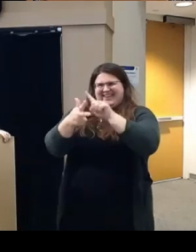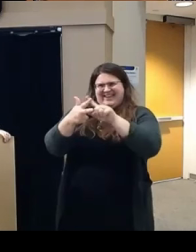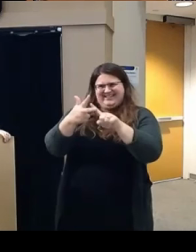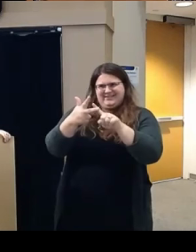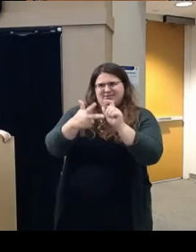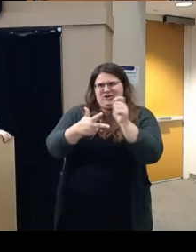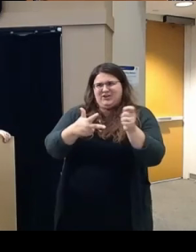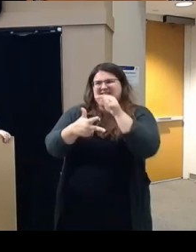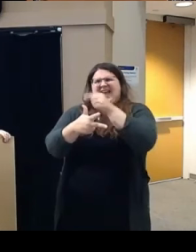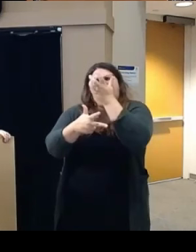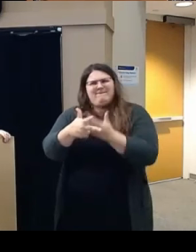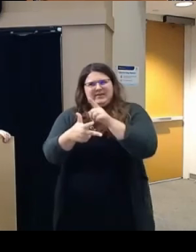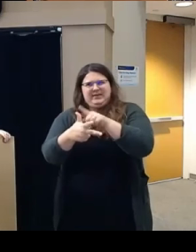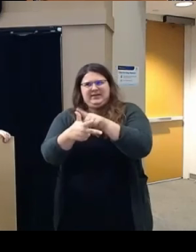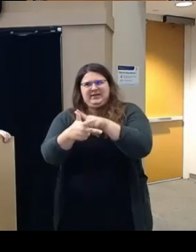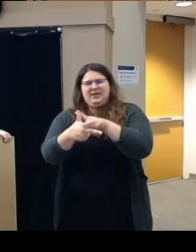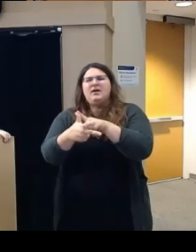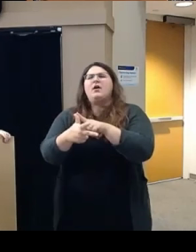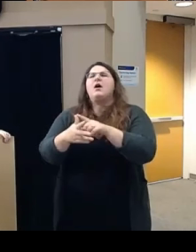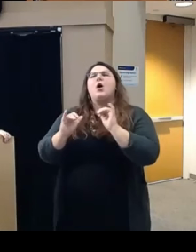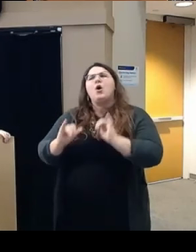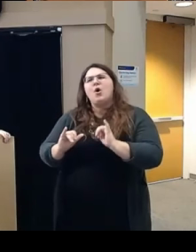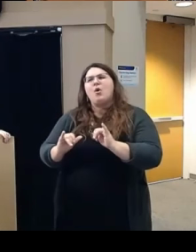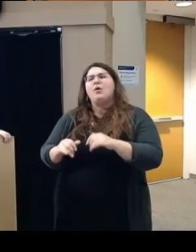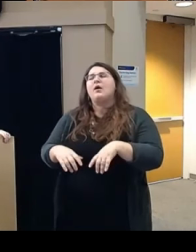positive one for people to know that while this while the changes for the